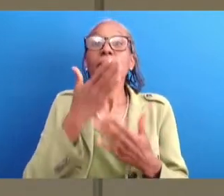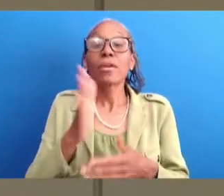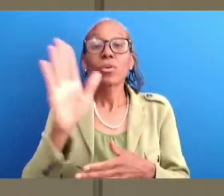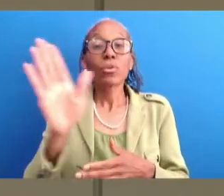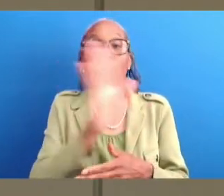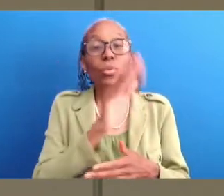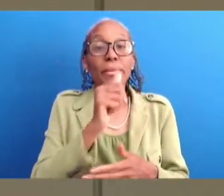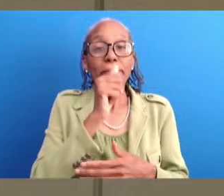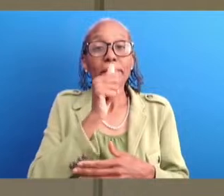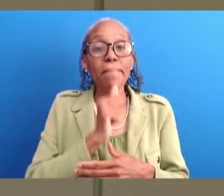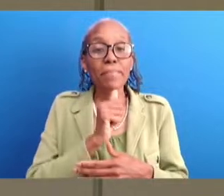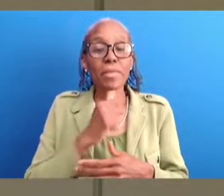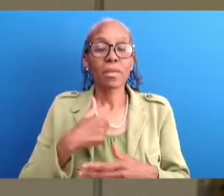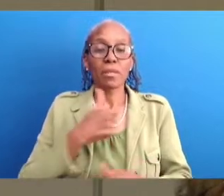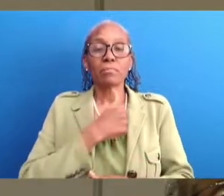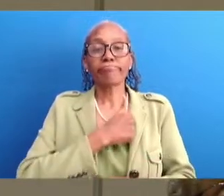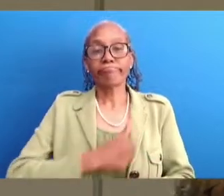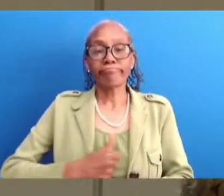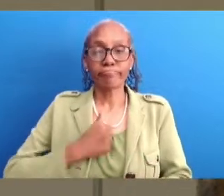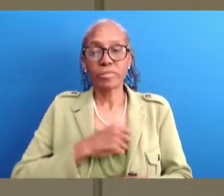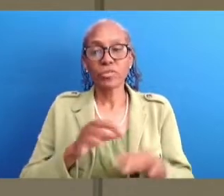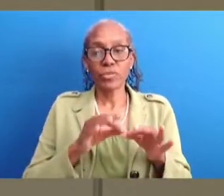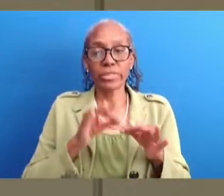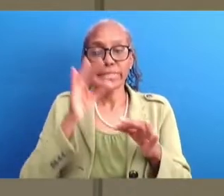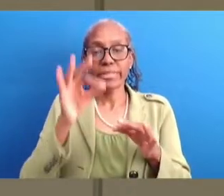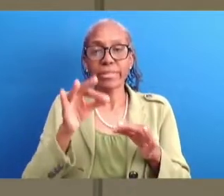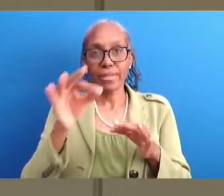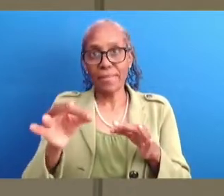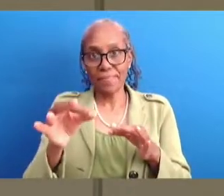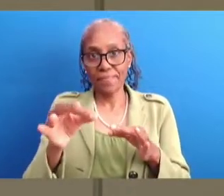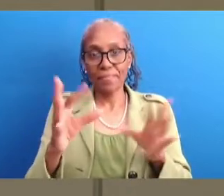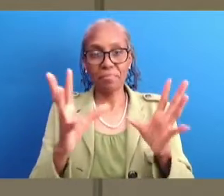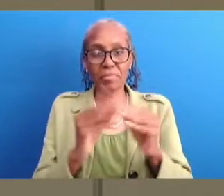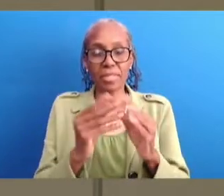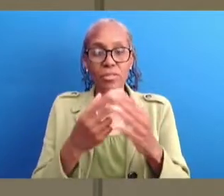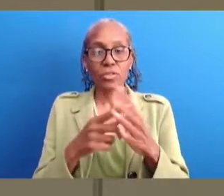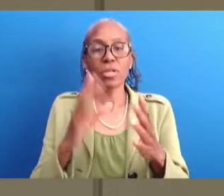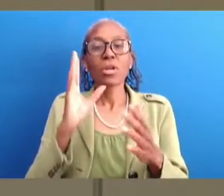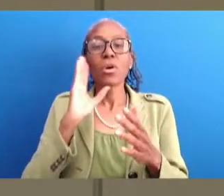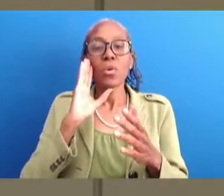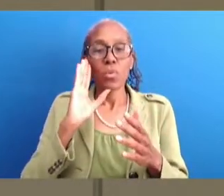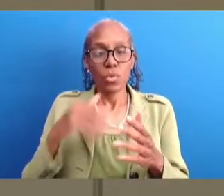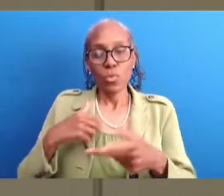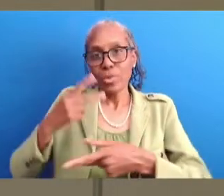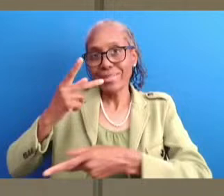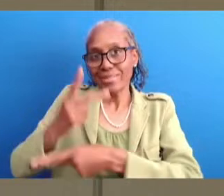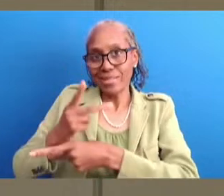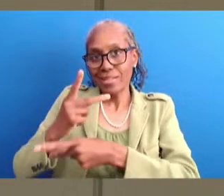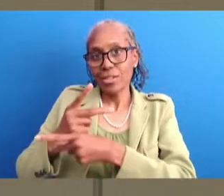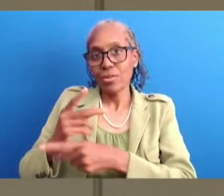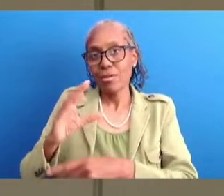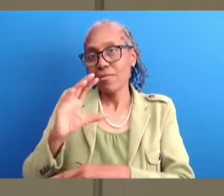INTRODUCTIONS, I DO WANT TO SAY